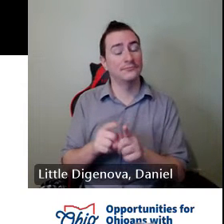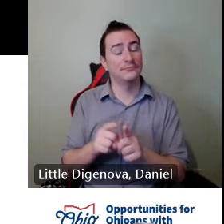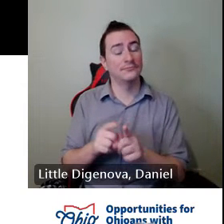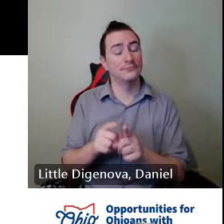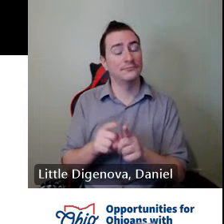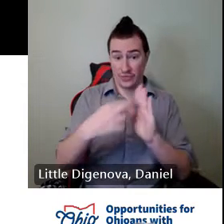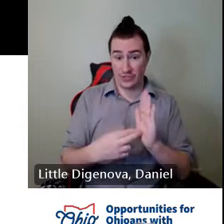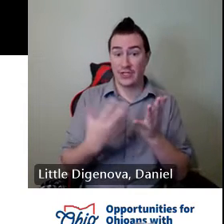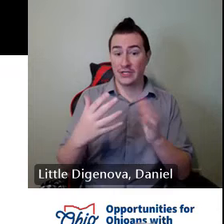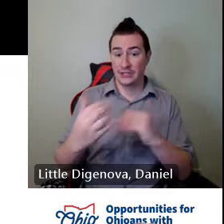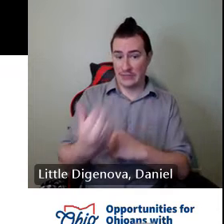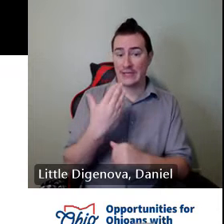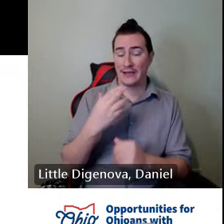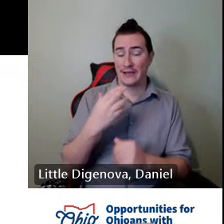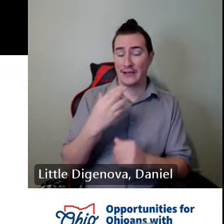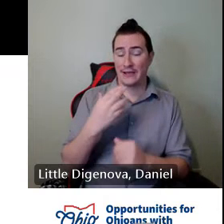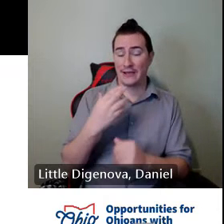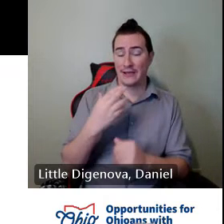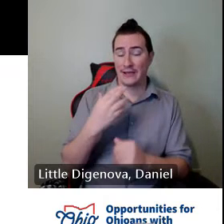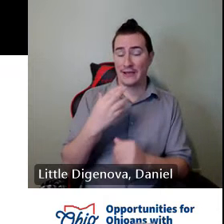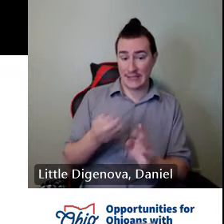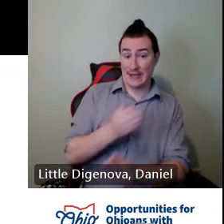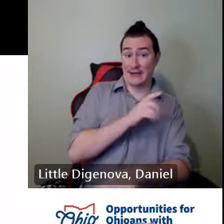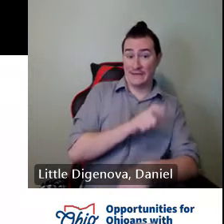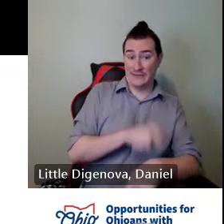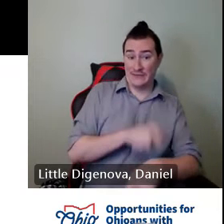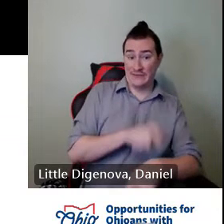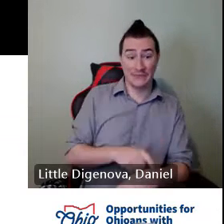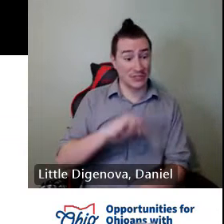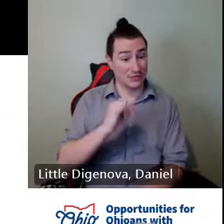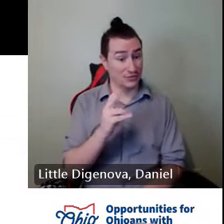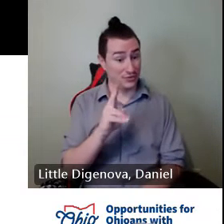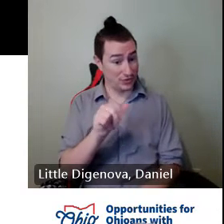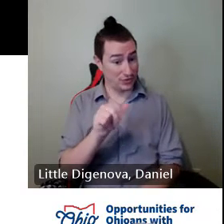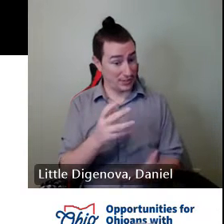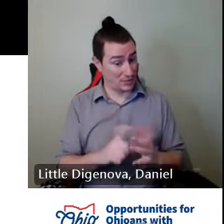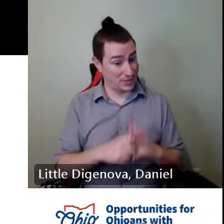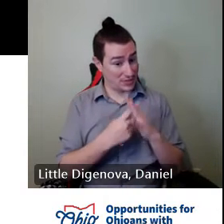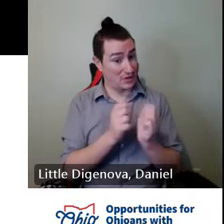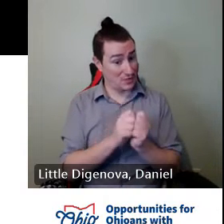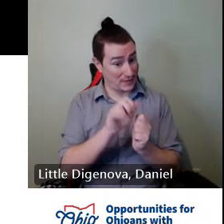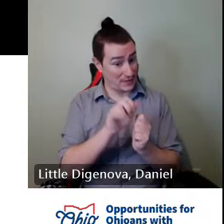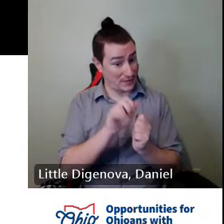So Julia, while we're waiting, do you want to start with a pre-submitted questions? Julia: Thanks Julie.